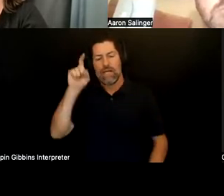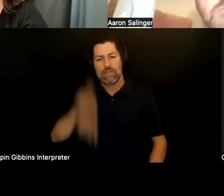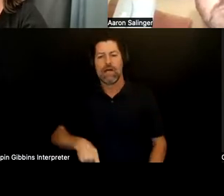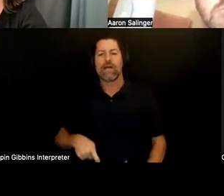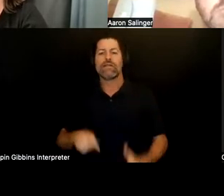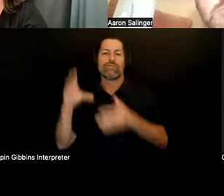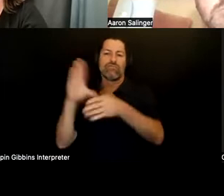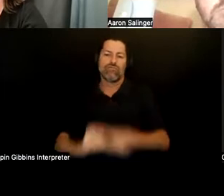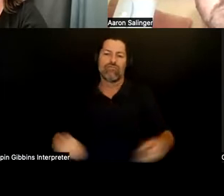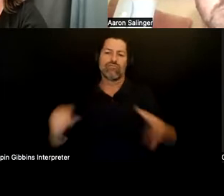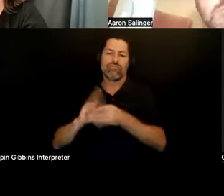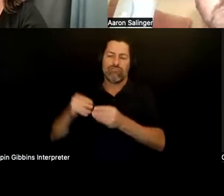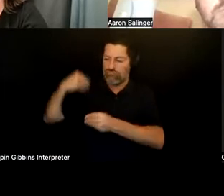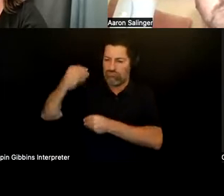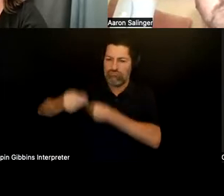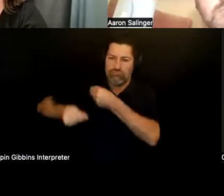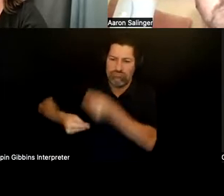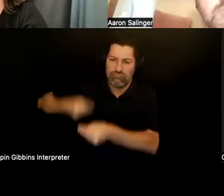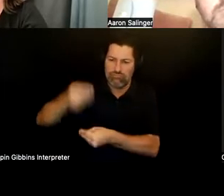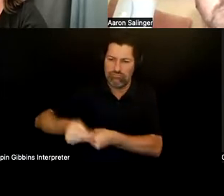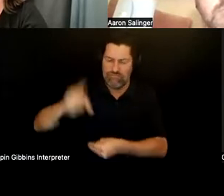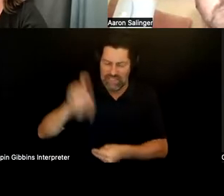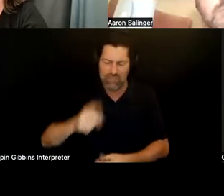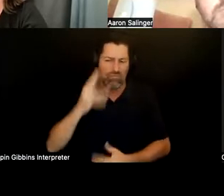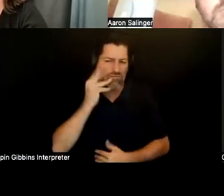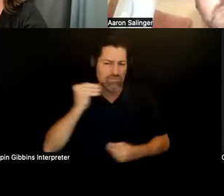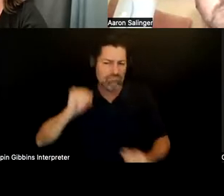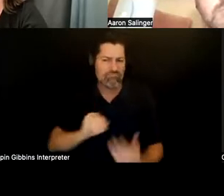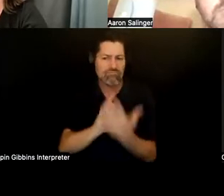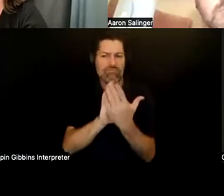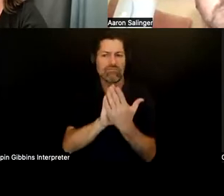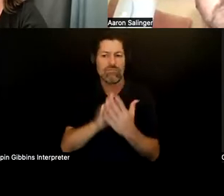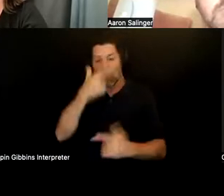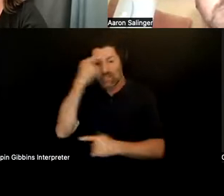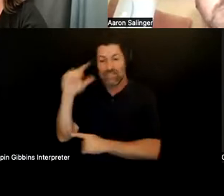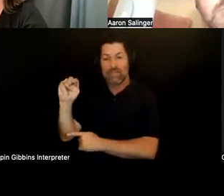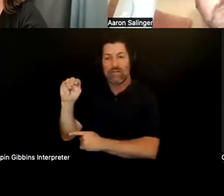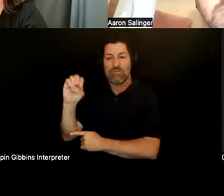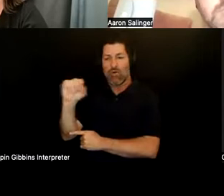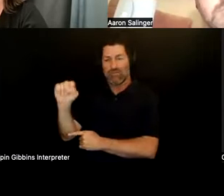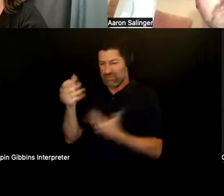and again, so that we can really face it right. 19:57:32 Don't forget Moses didn't even want